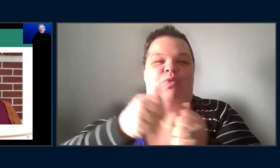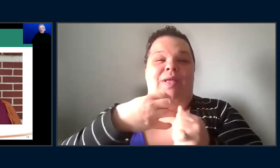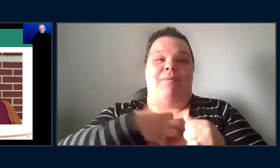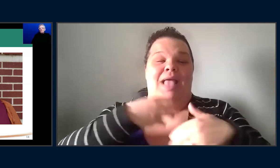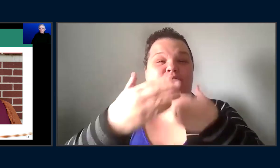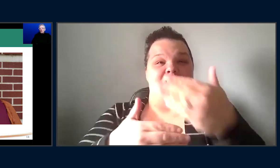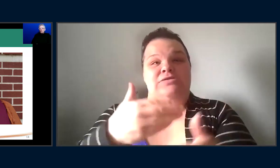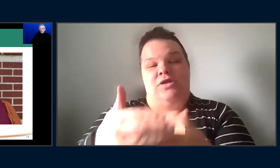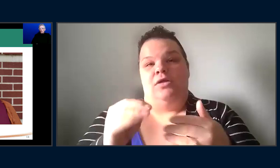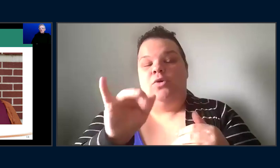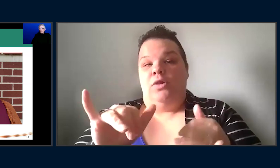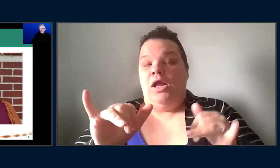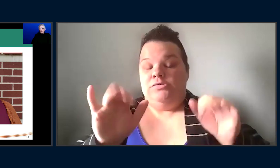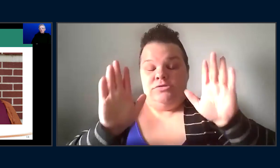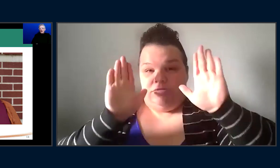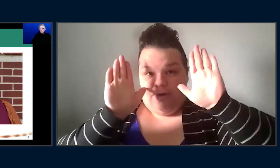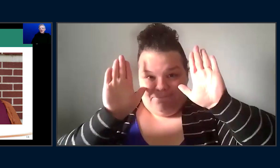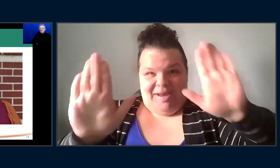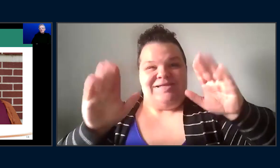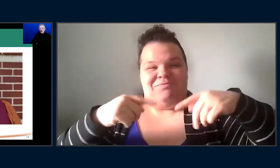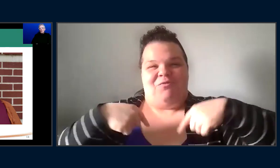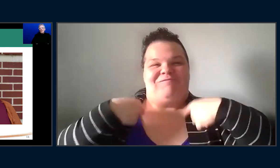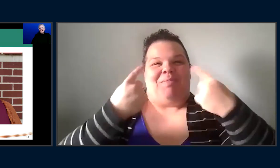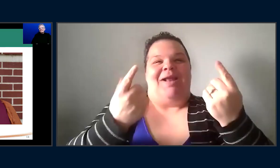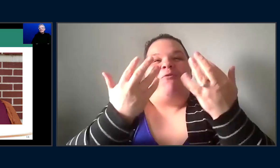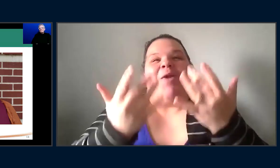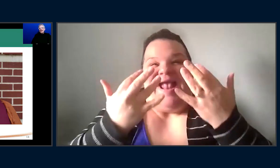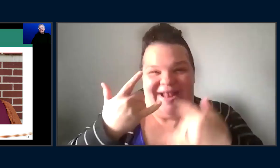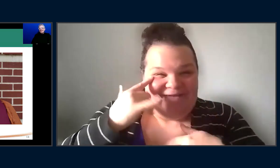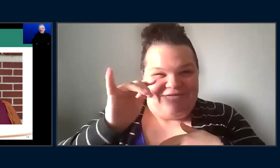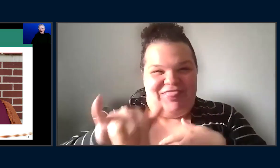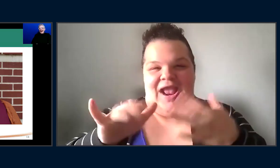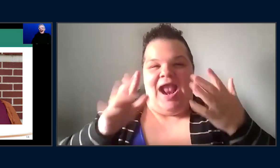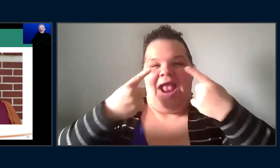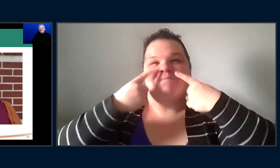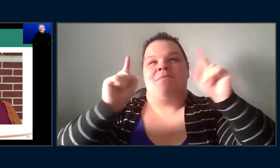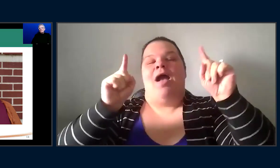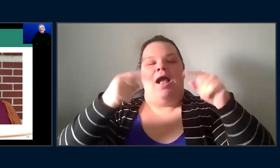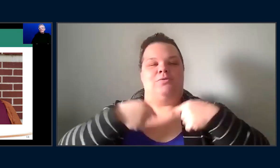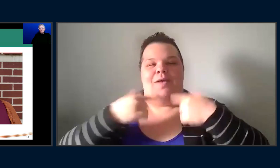and in helping with follow through with the complaint process. So, that is amazing.